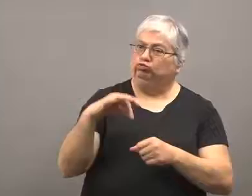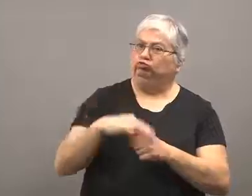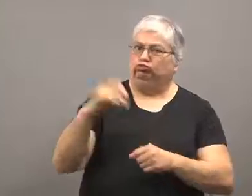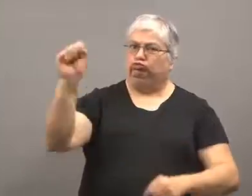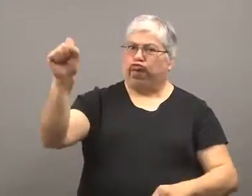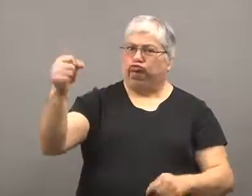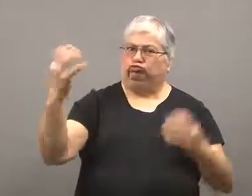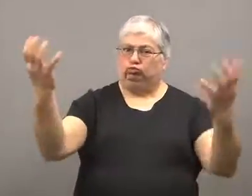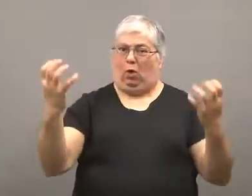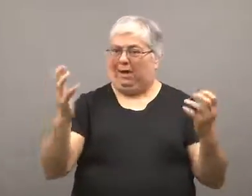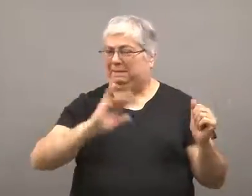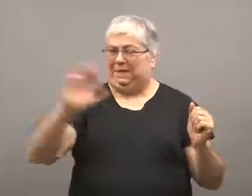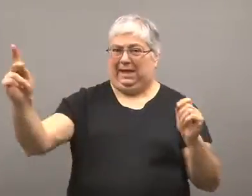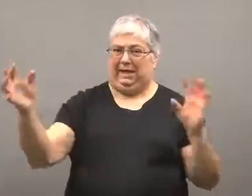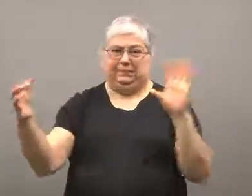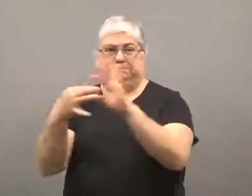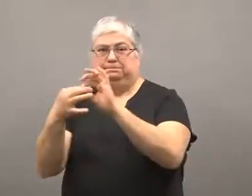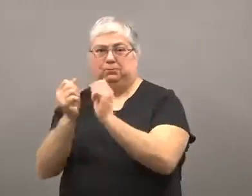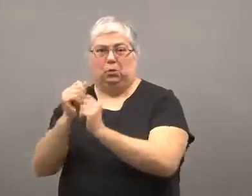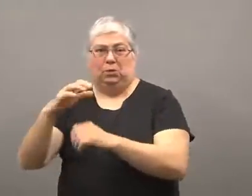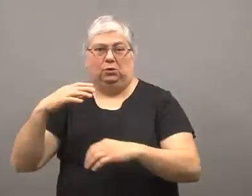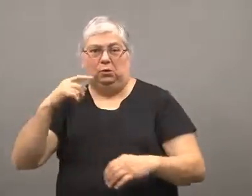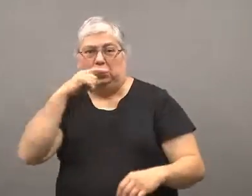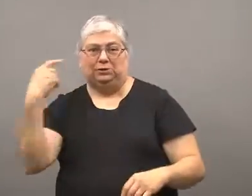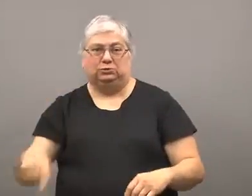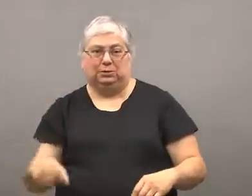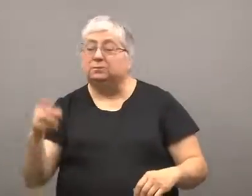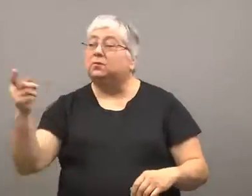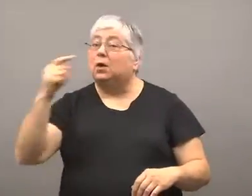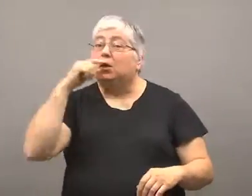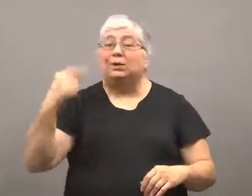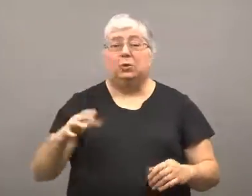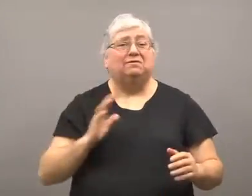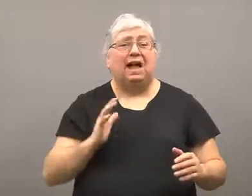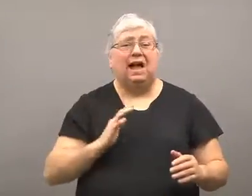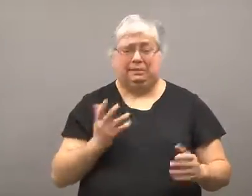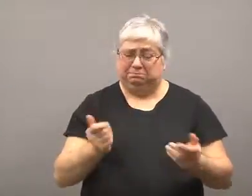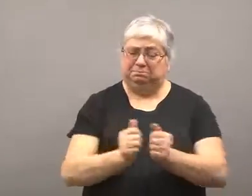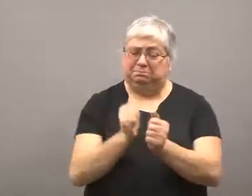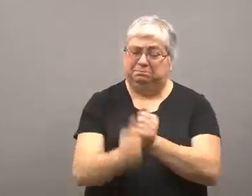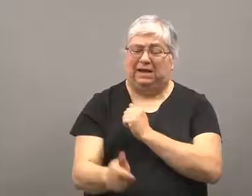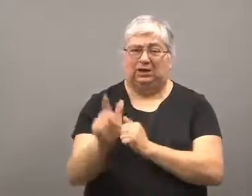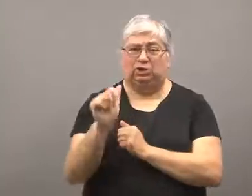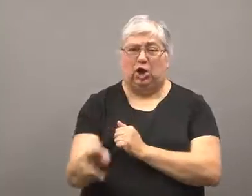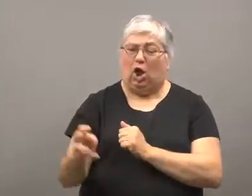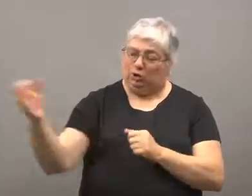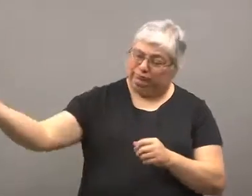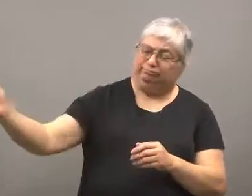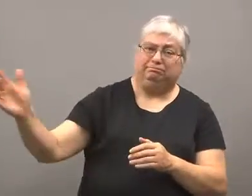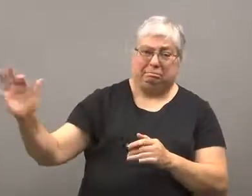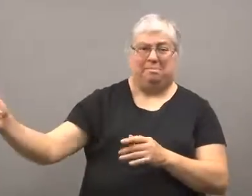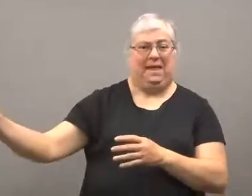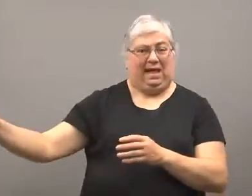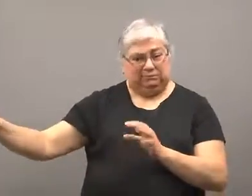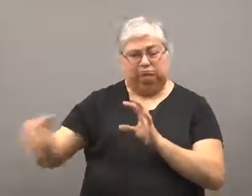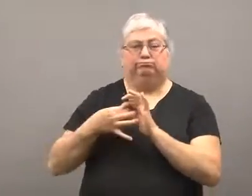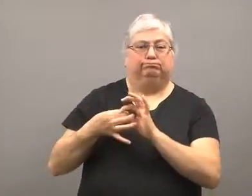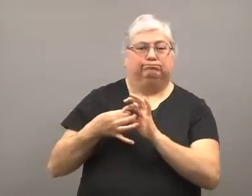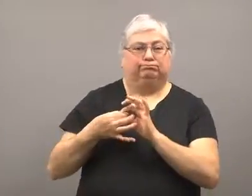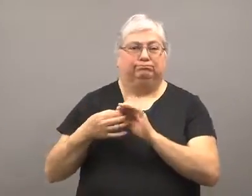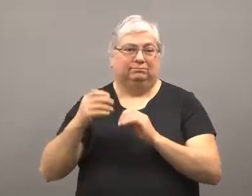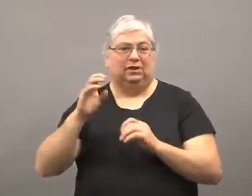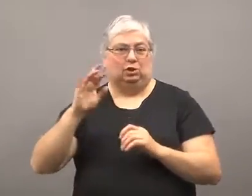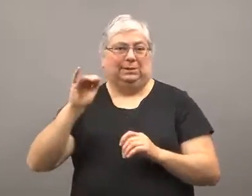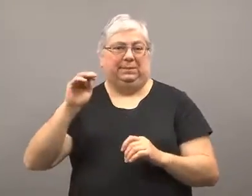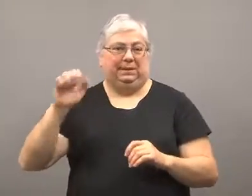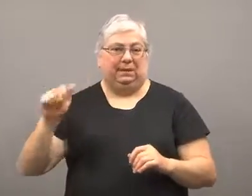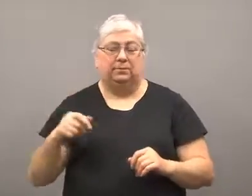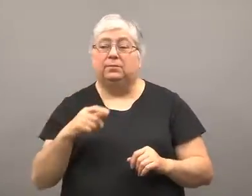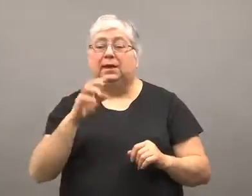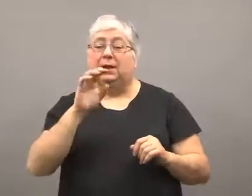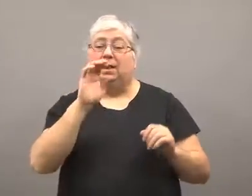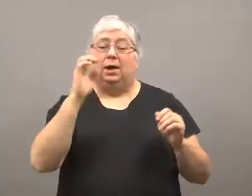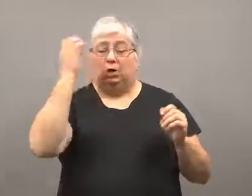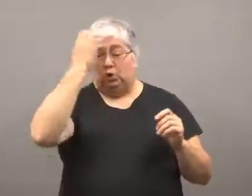They voted to reunite with Russia.